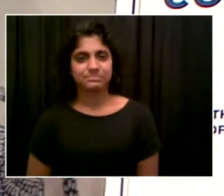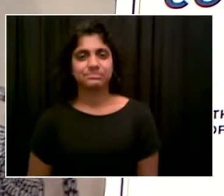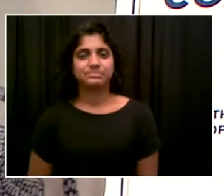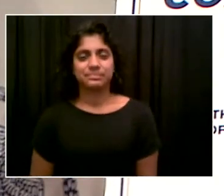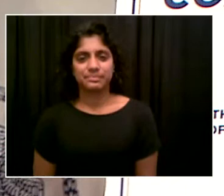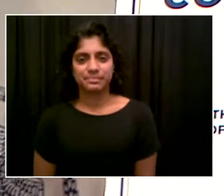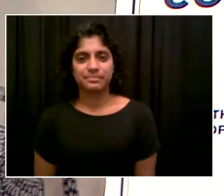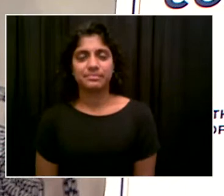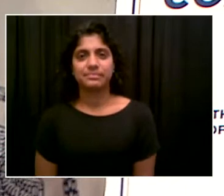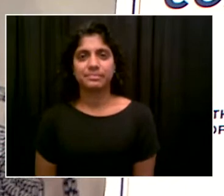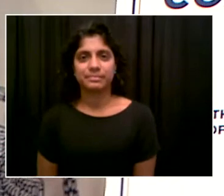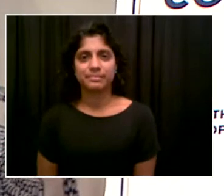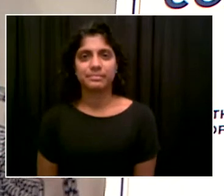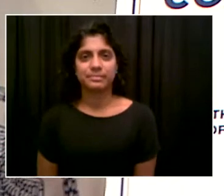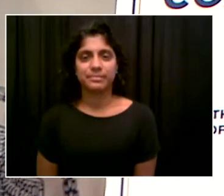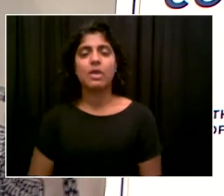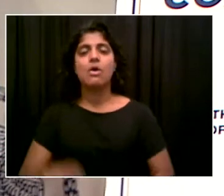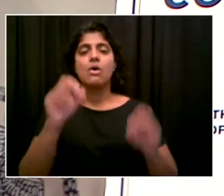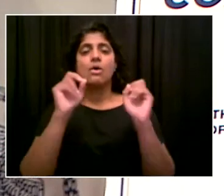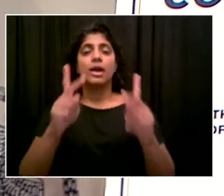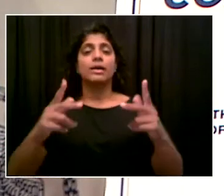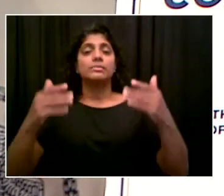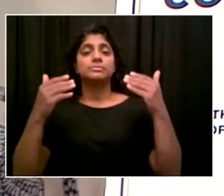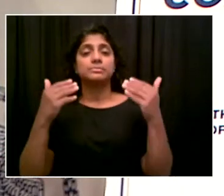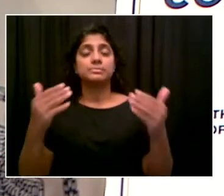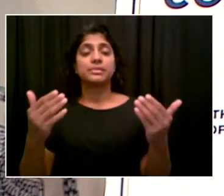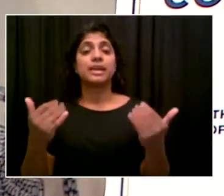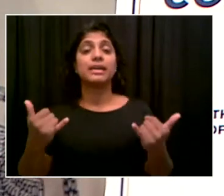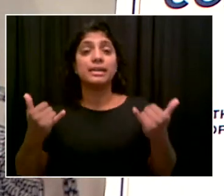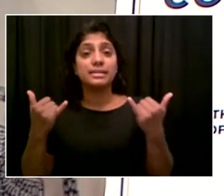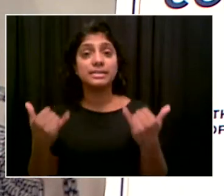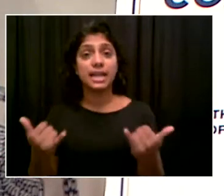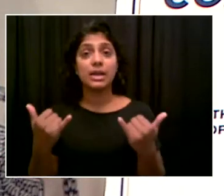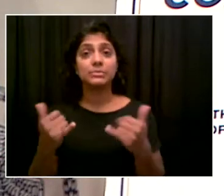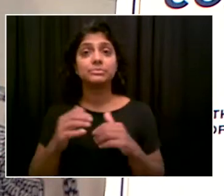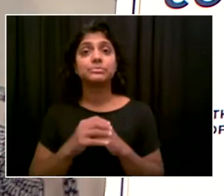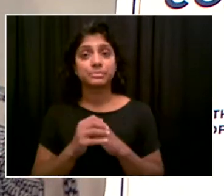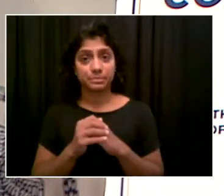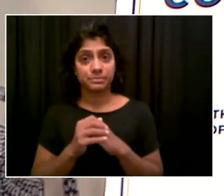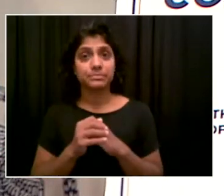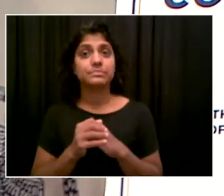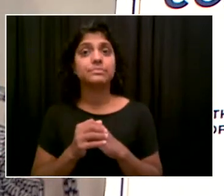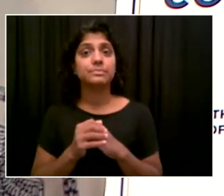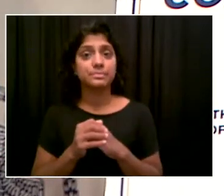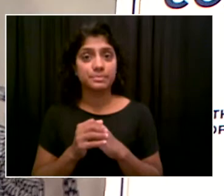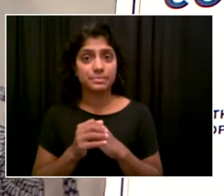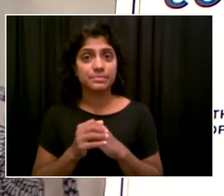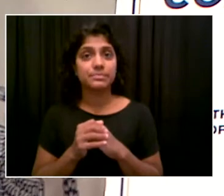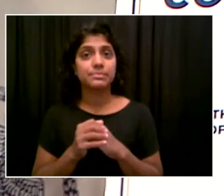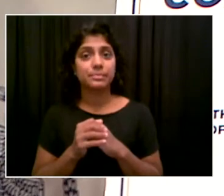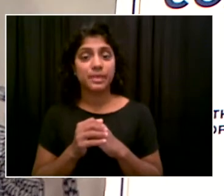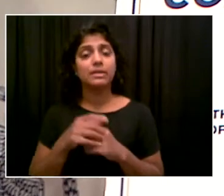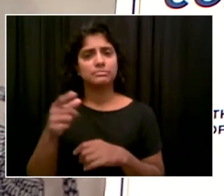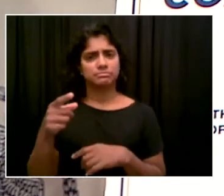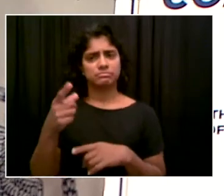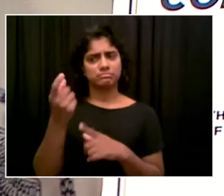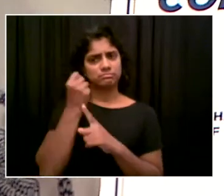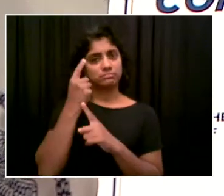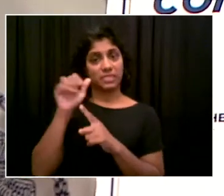I KNOW YOU'RE GOING TO HELP US CREATE THE GROUNDSWELL, THANK YOU SO MUCH ASSEMBLY MEMBER.